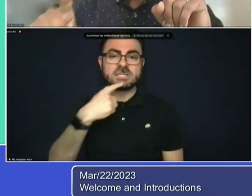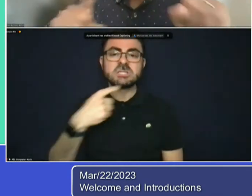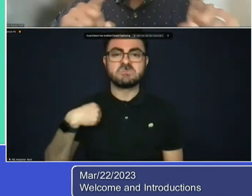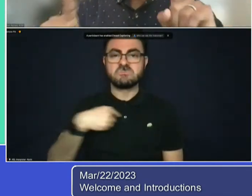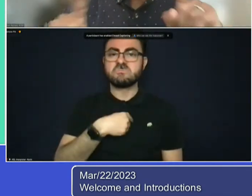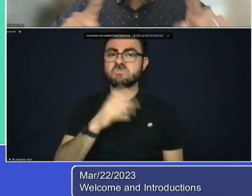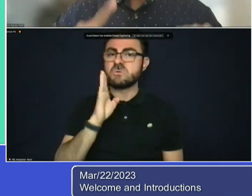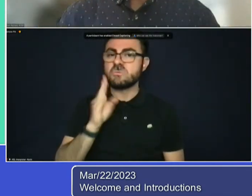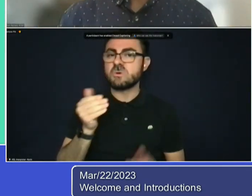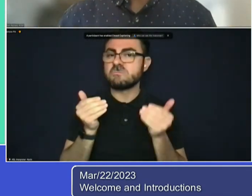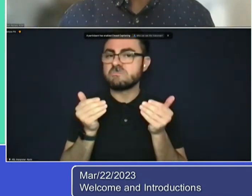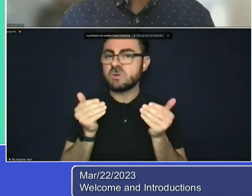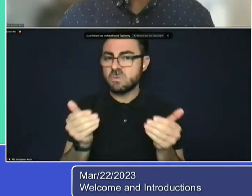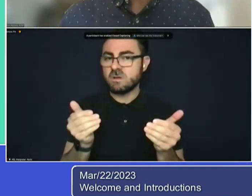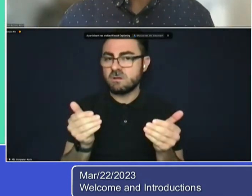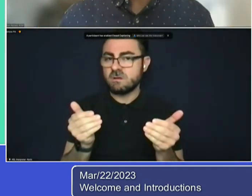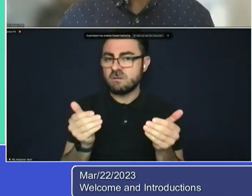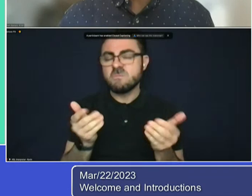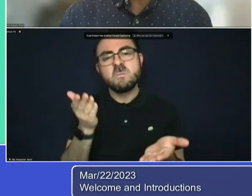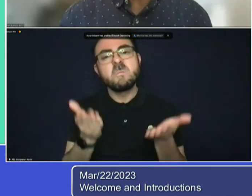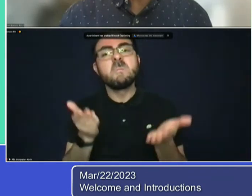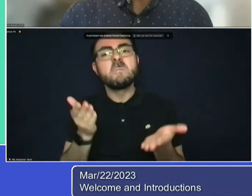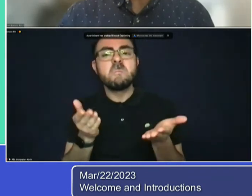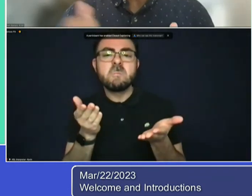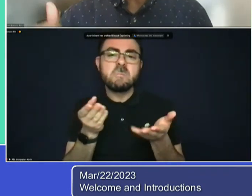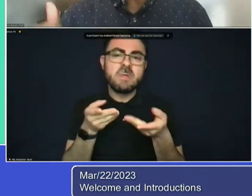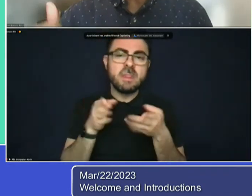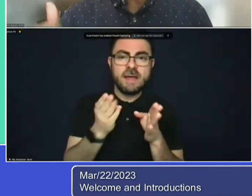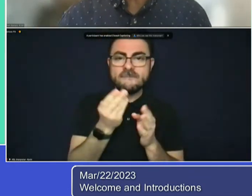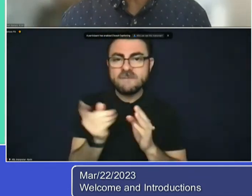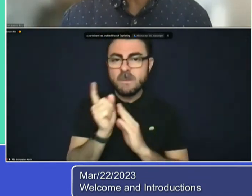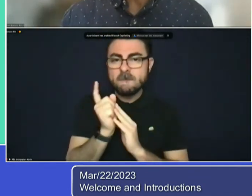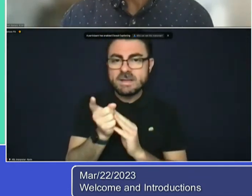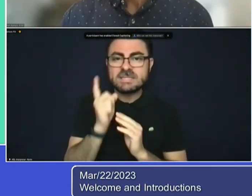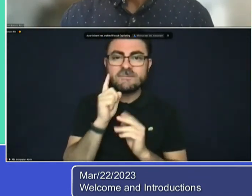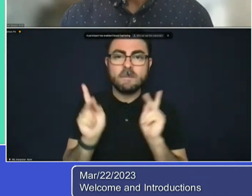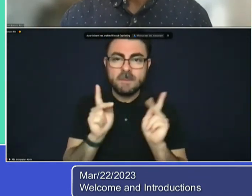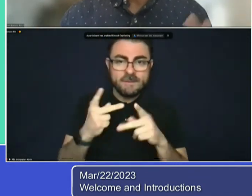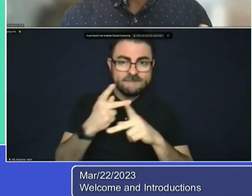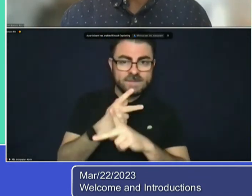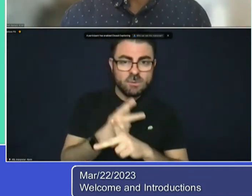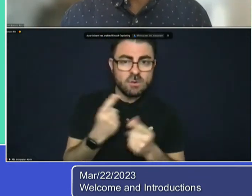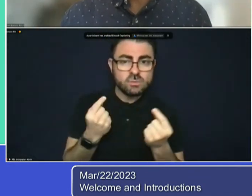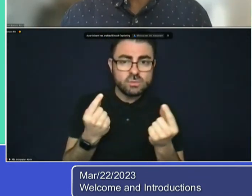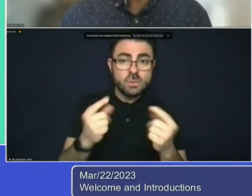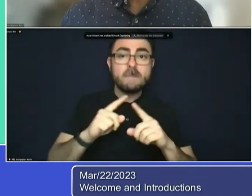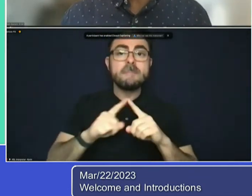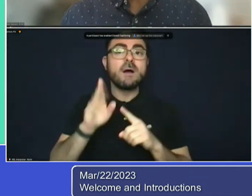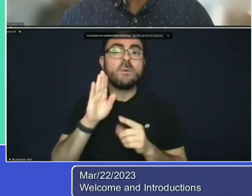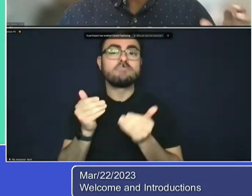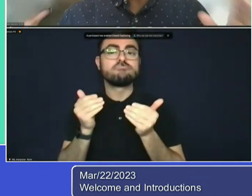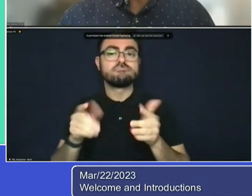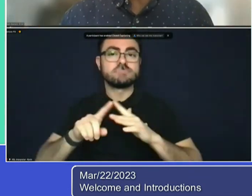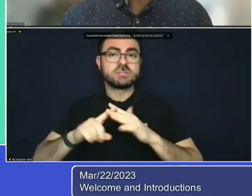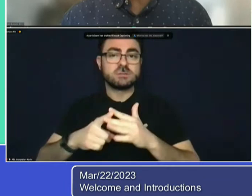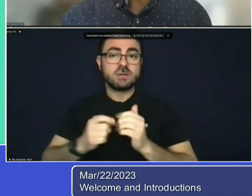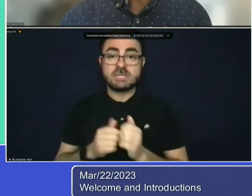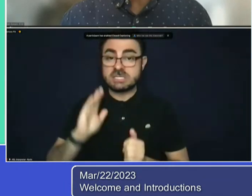WE'RE GOING TO GO AHEAD AND -- MAYBE WE'RE GOING TO GIVE FOLKS ANOTHER SECOND TO FIGURE